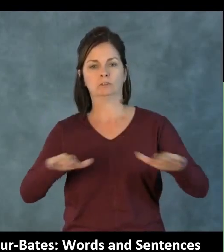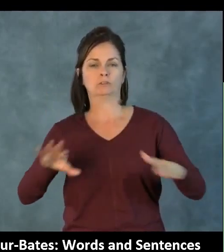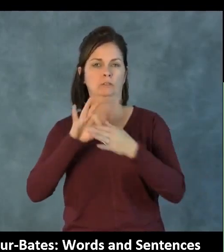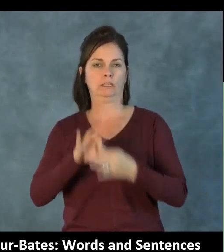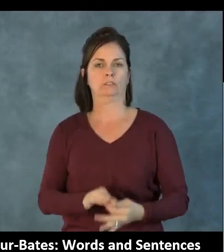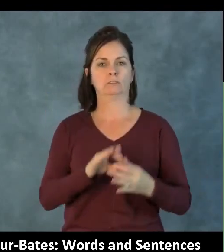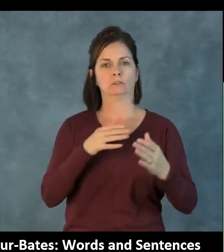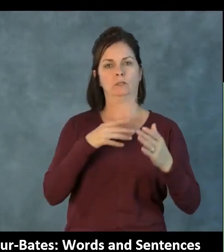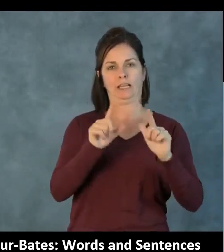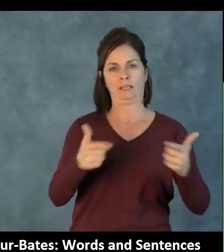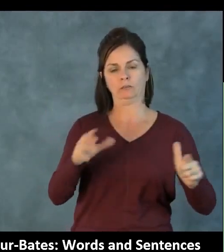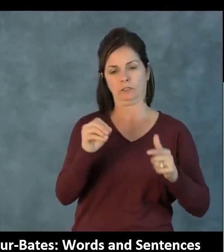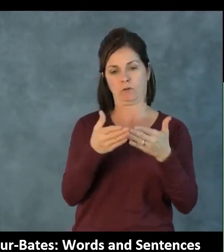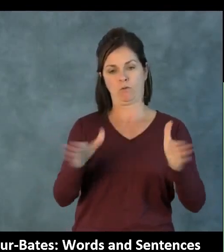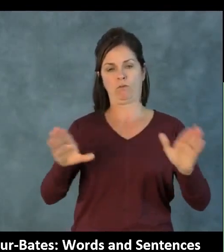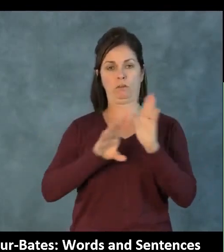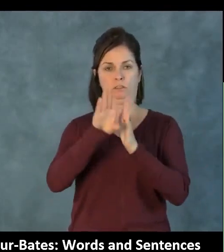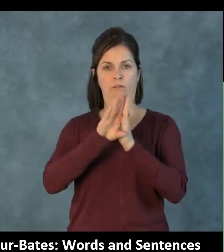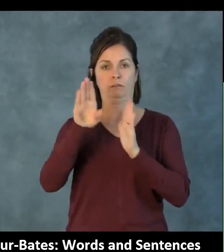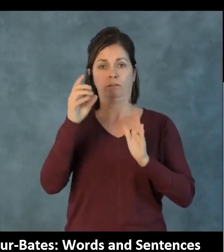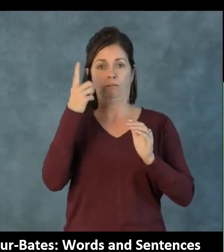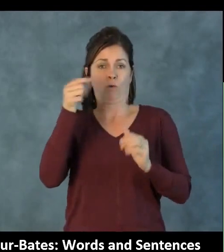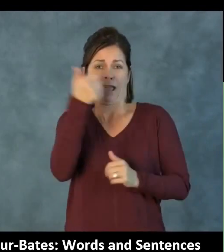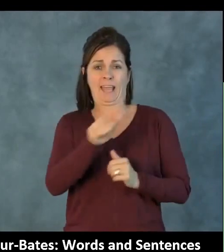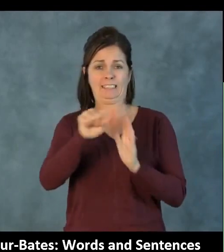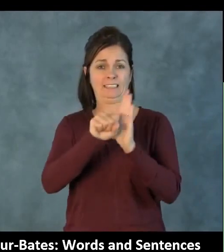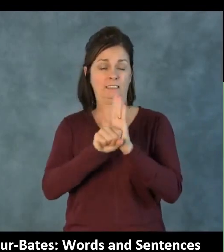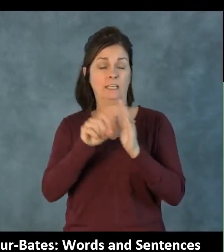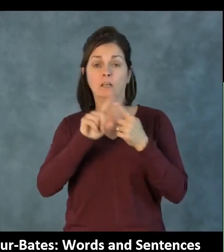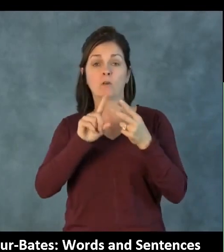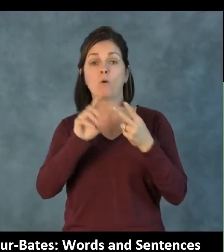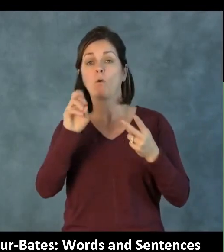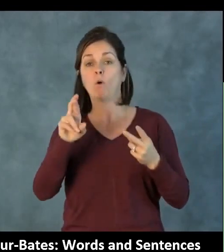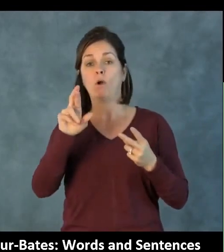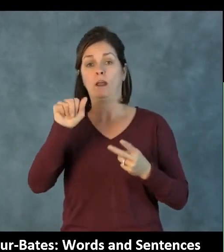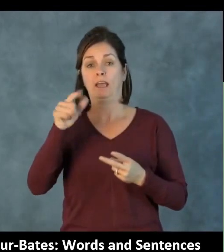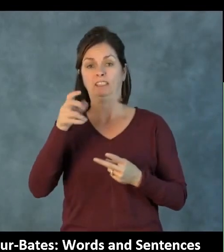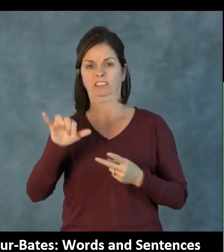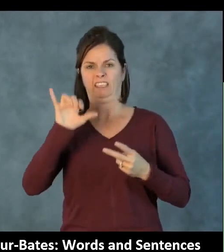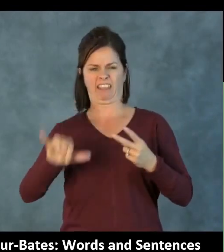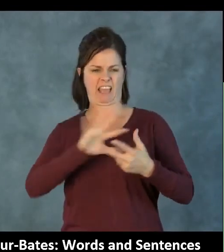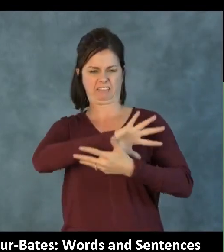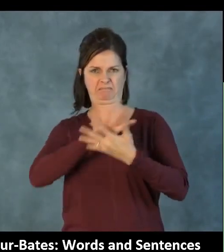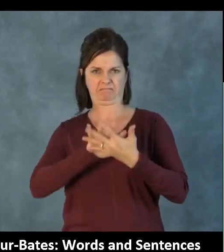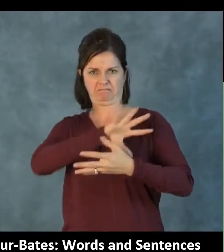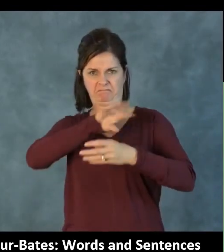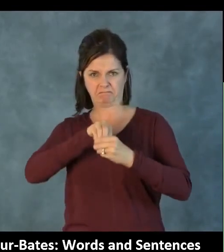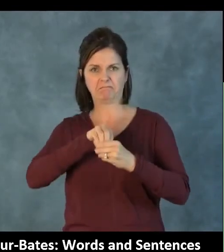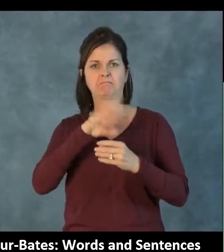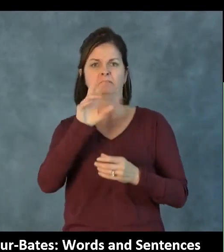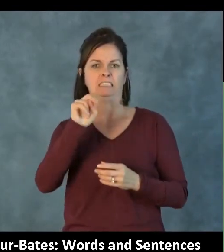and overall development with any given state or agency.